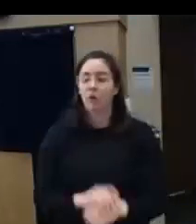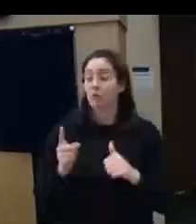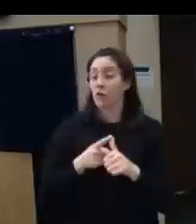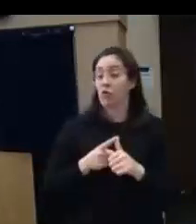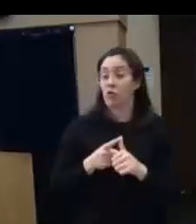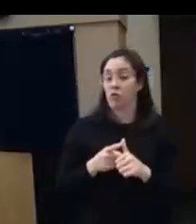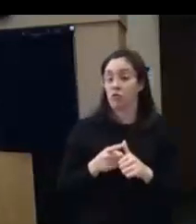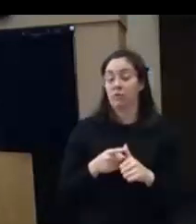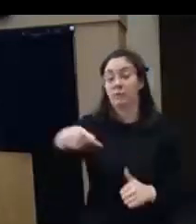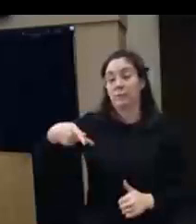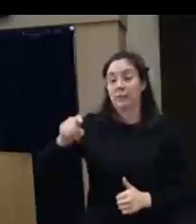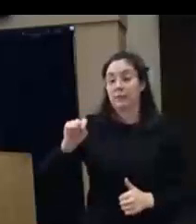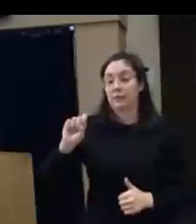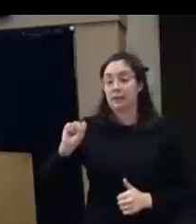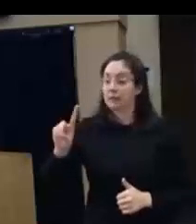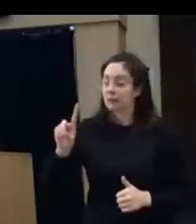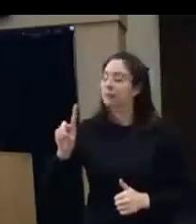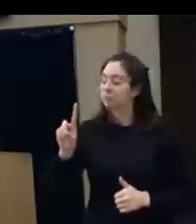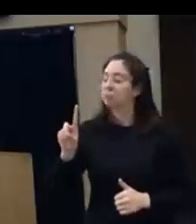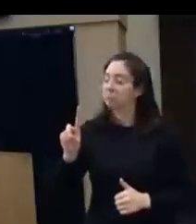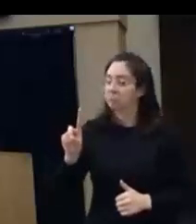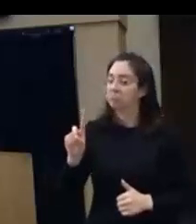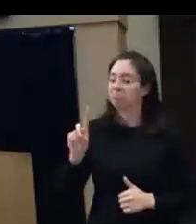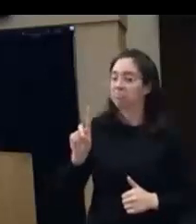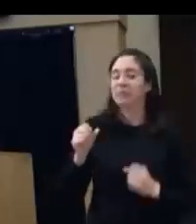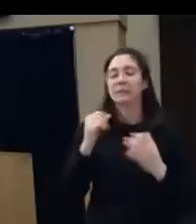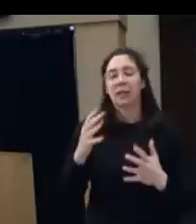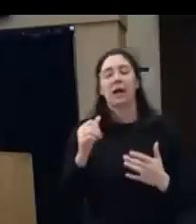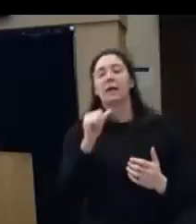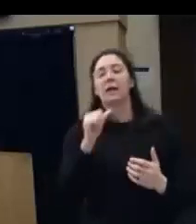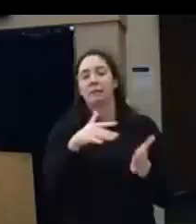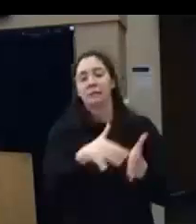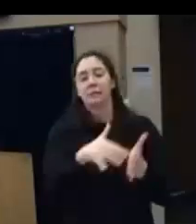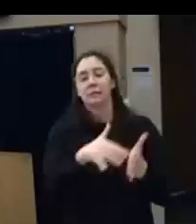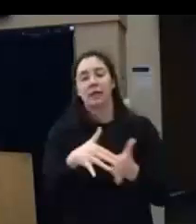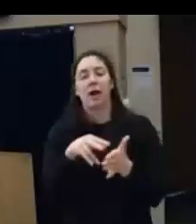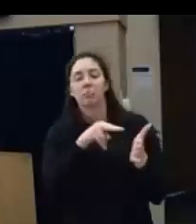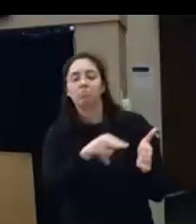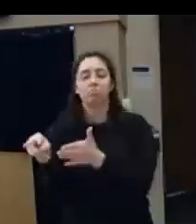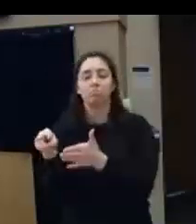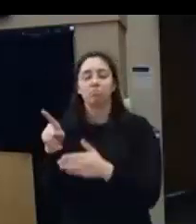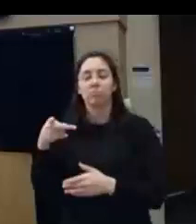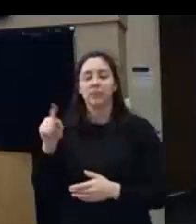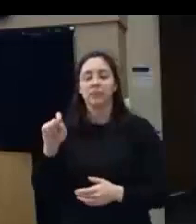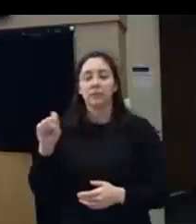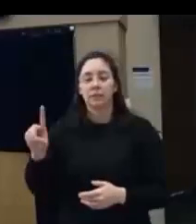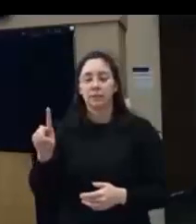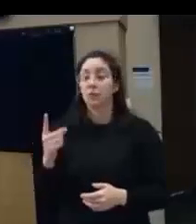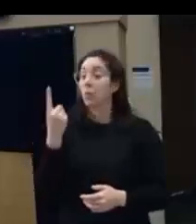about PTSD so not many Studies have looked at this yet we did a study um in Philadelphia and I worked